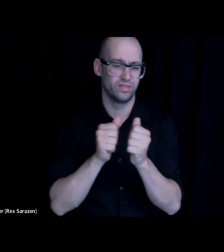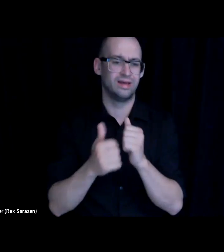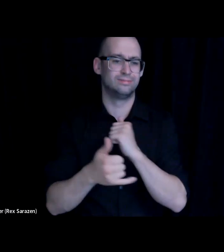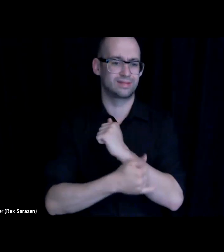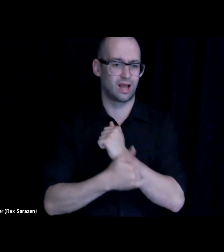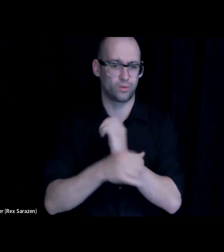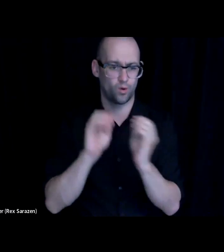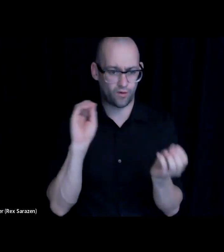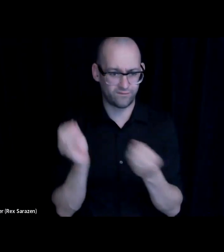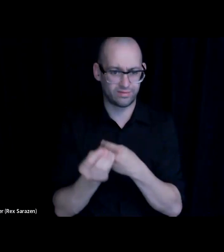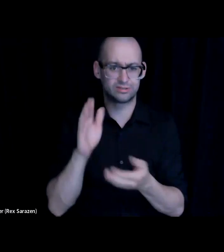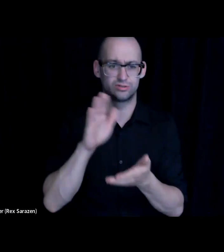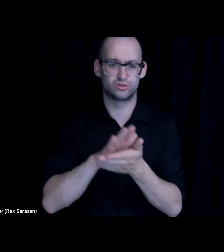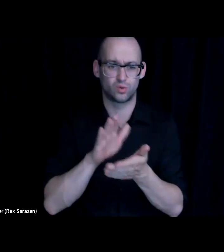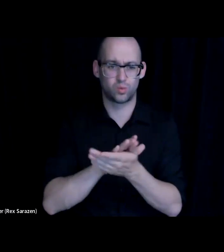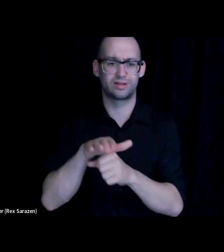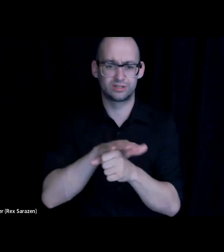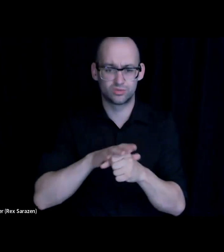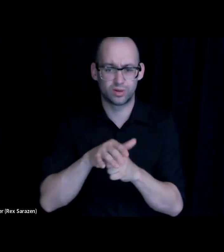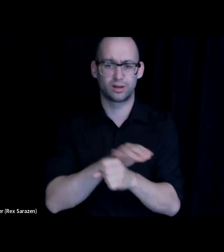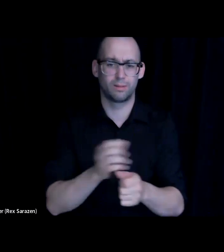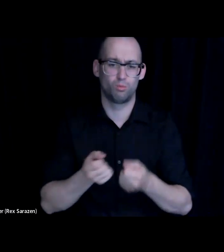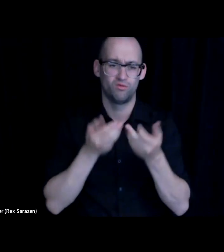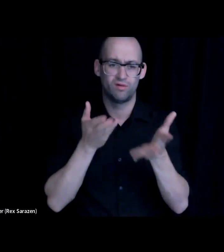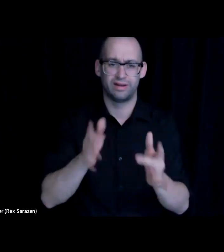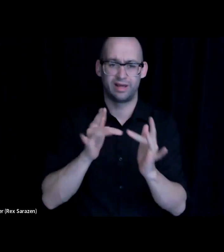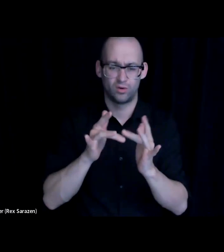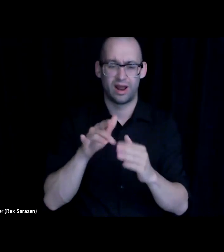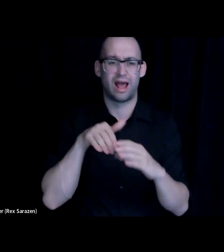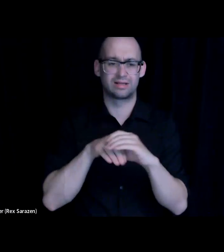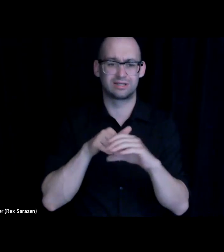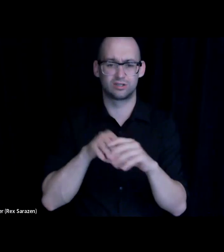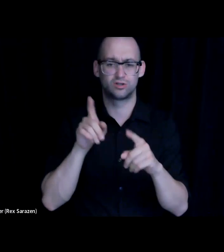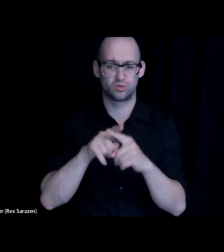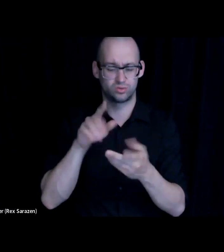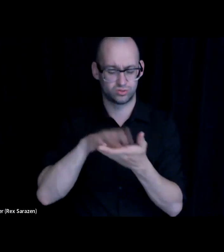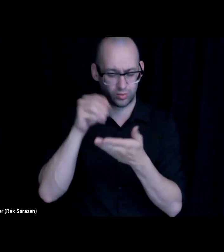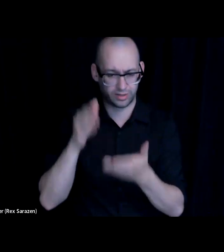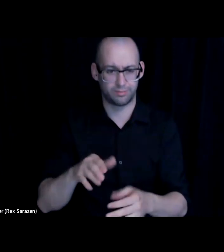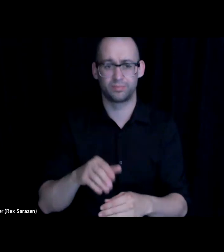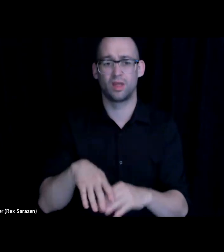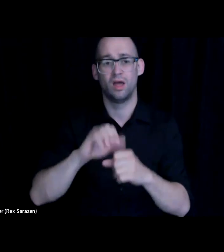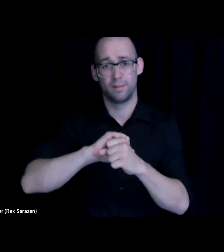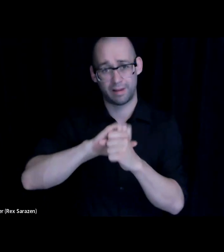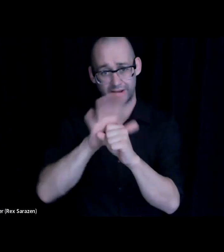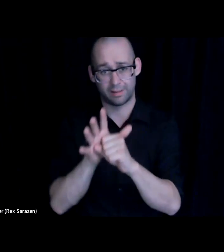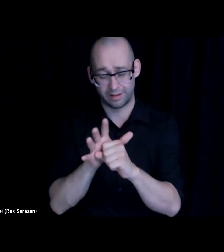districts to provide Internet access to our students during the pandemic. What we realized